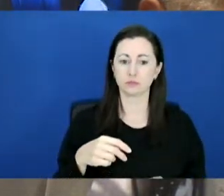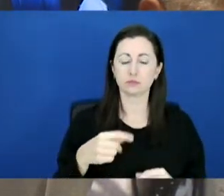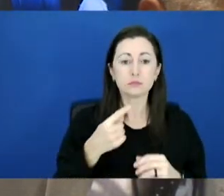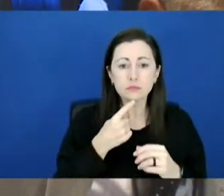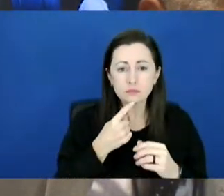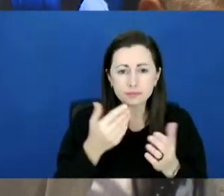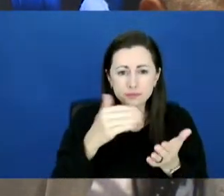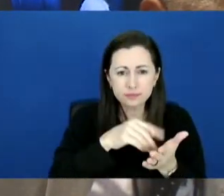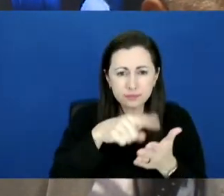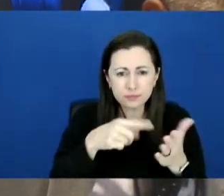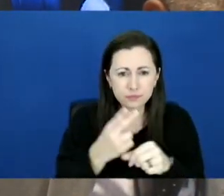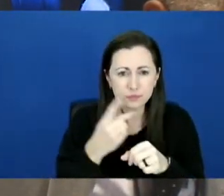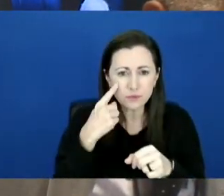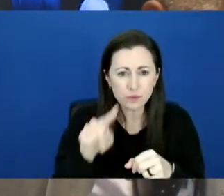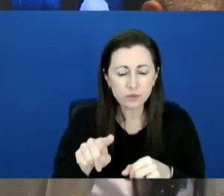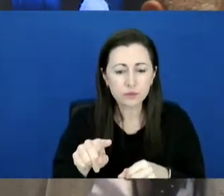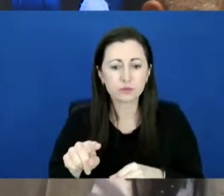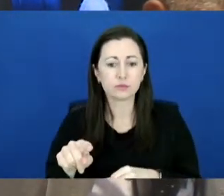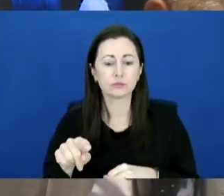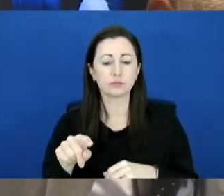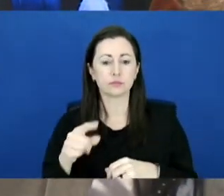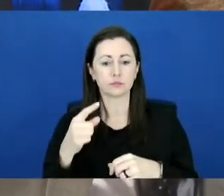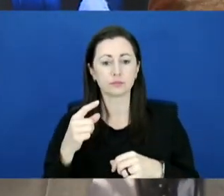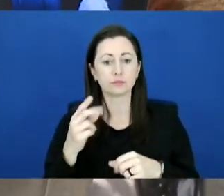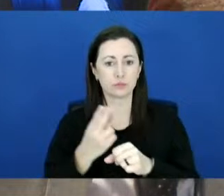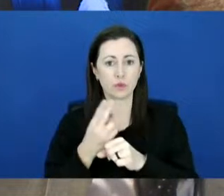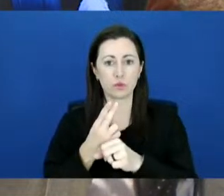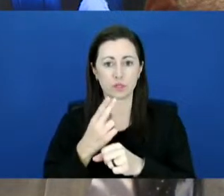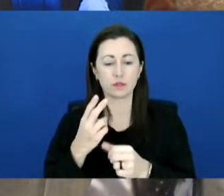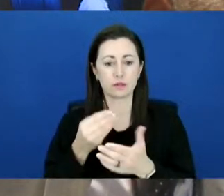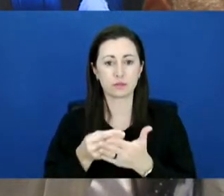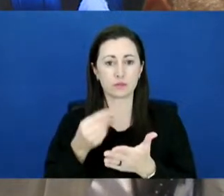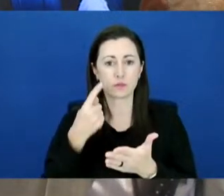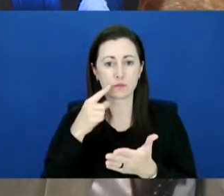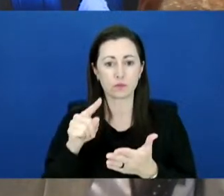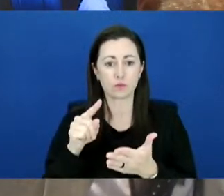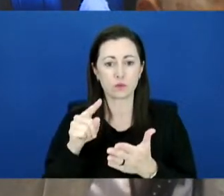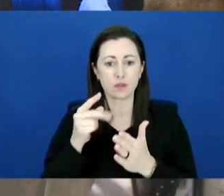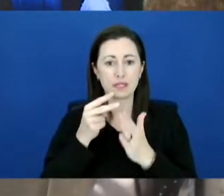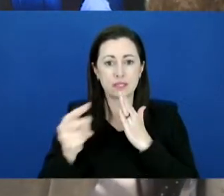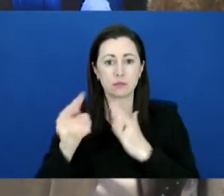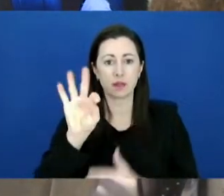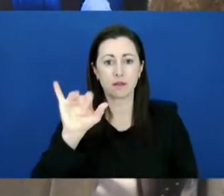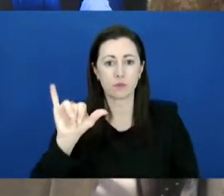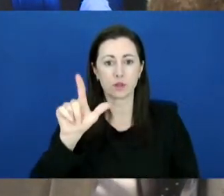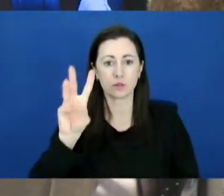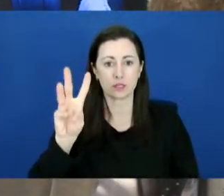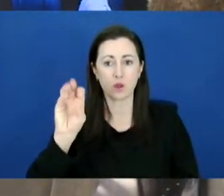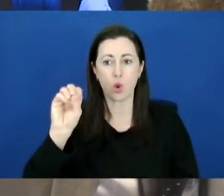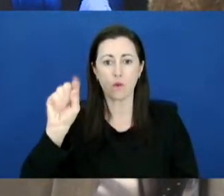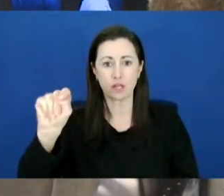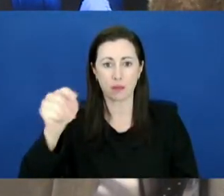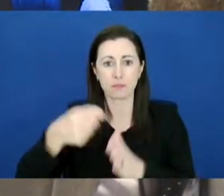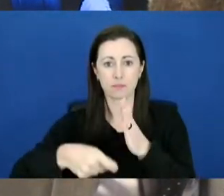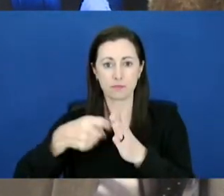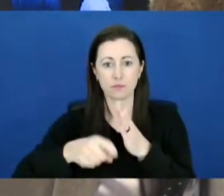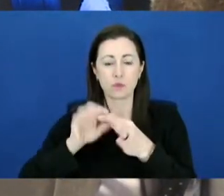IT FOR A SPECIFIC PURPOSE. COULD